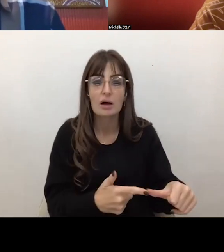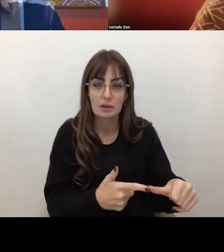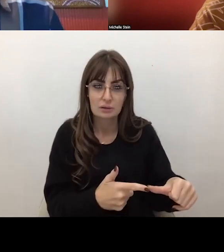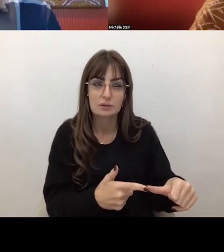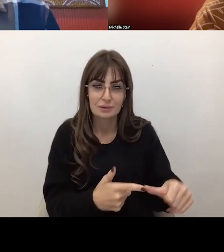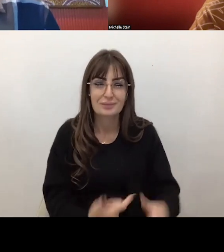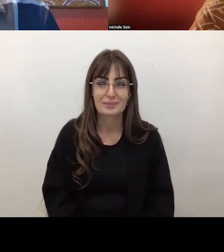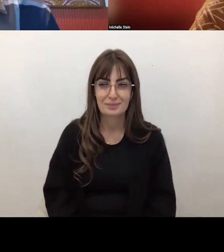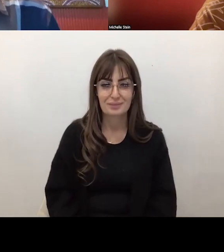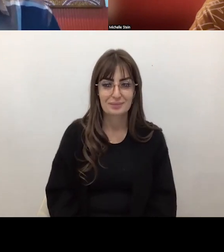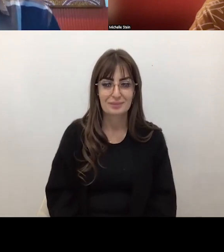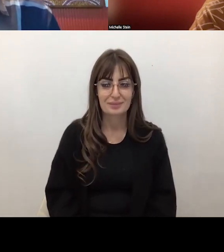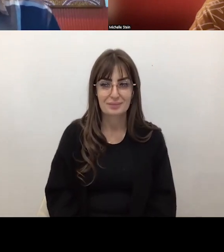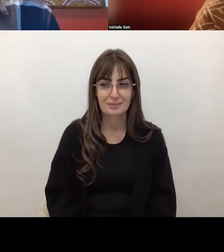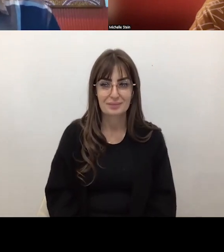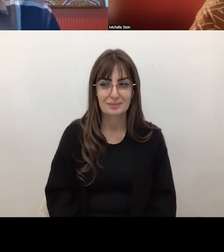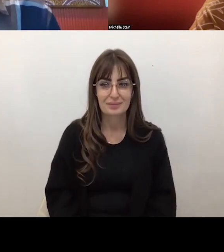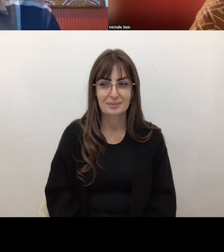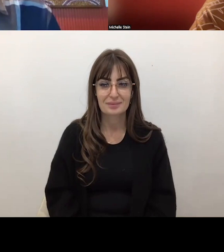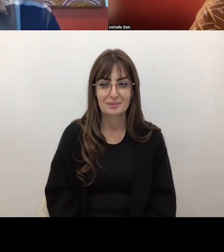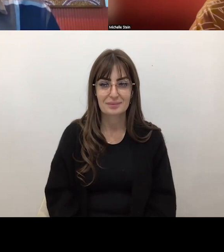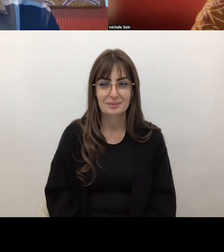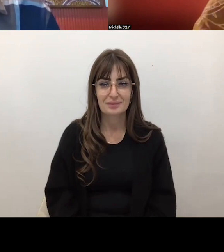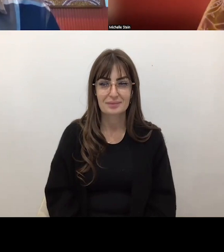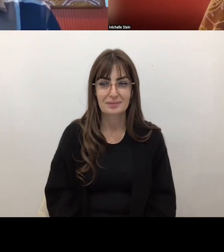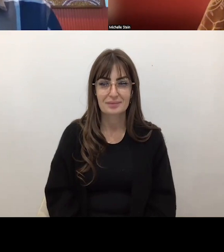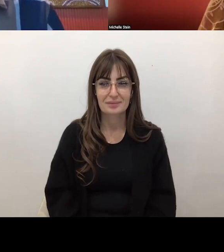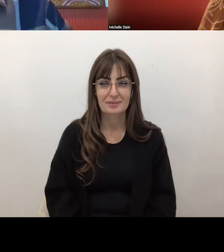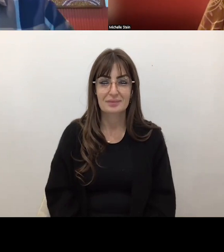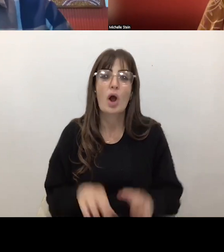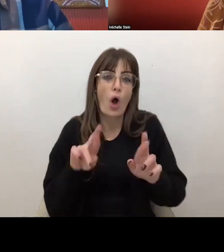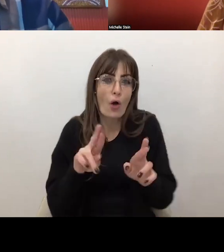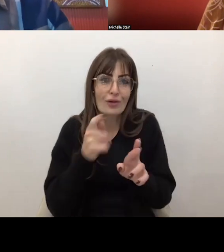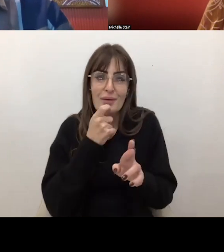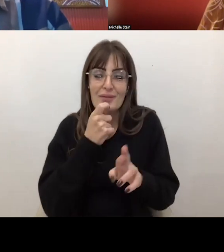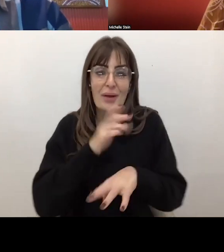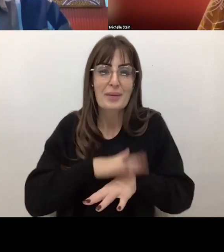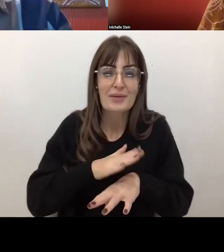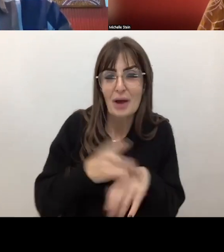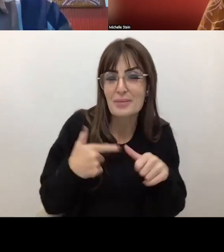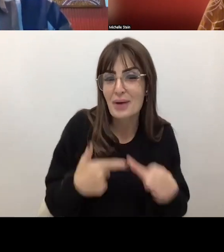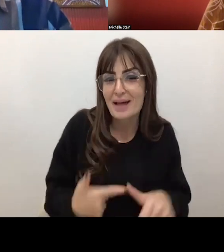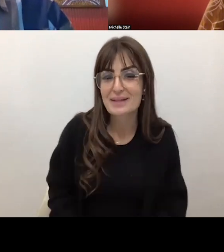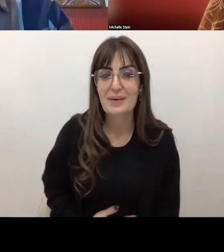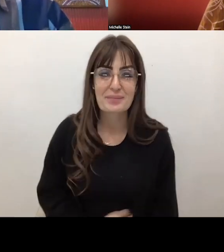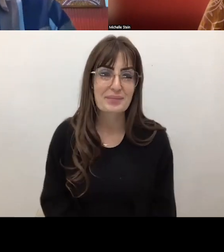we will present those questions to Michelle and hopefully we will have time to answer those.